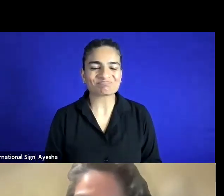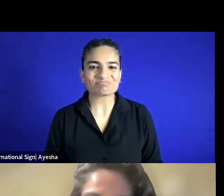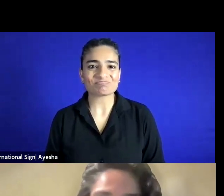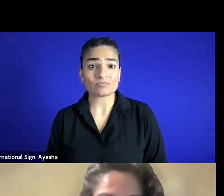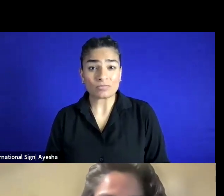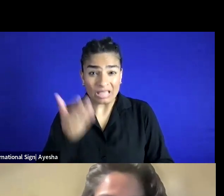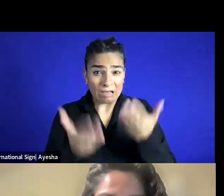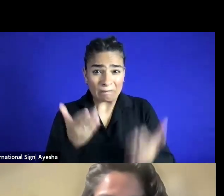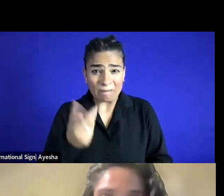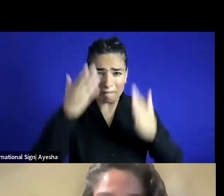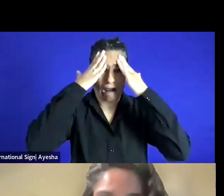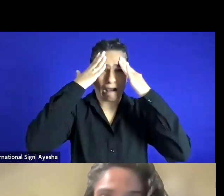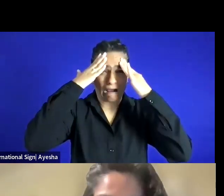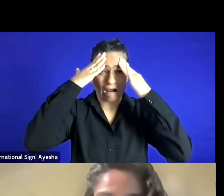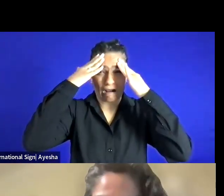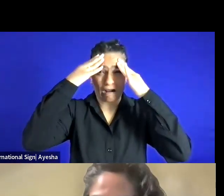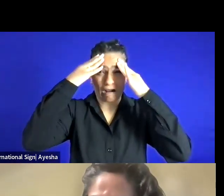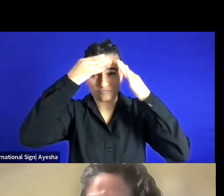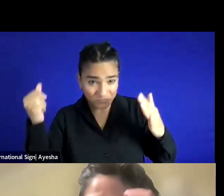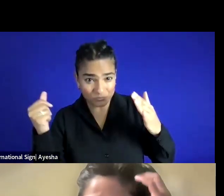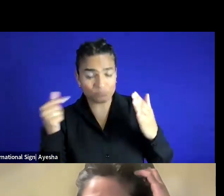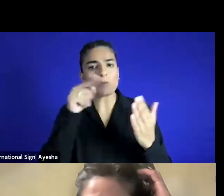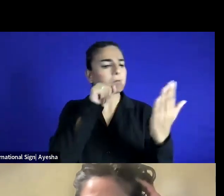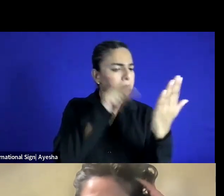You'll get the code on your, on your mobile and you'll be able to reset it again.